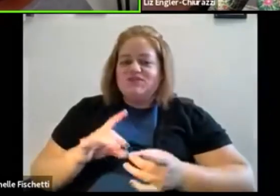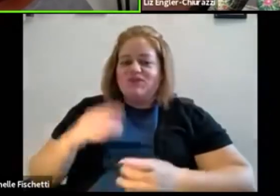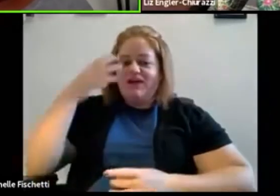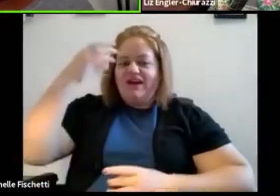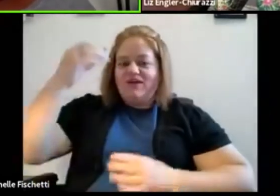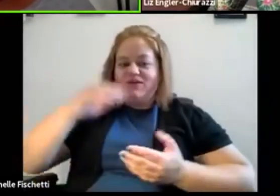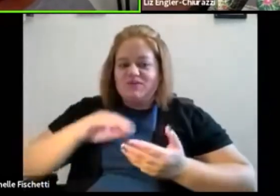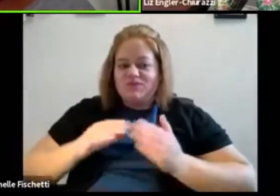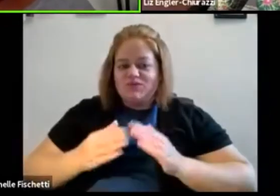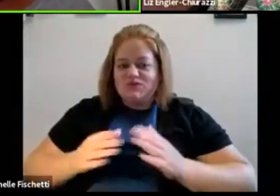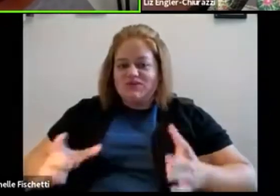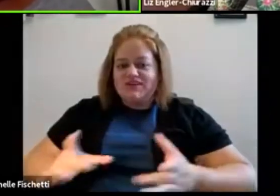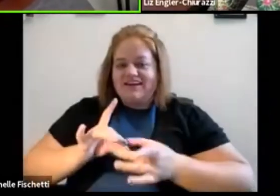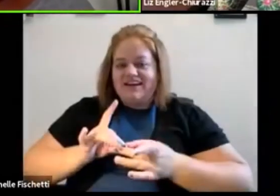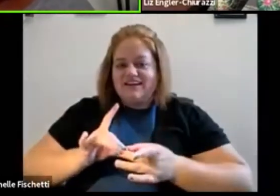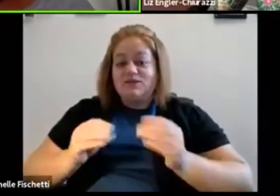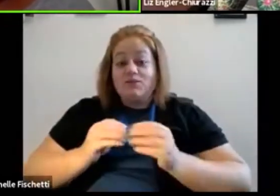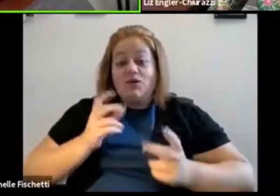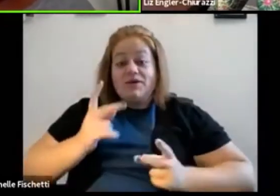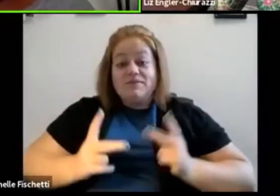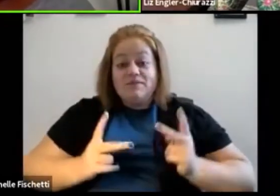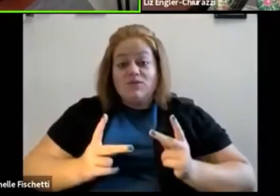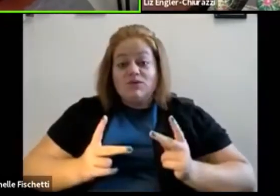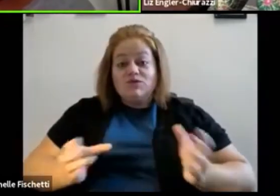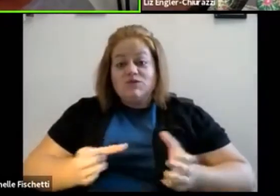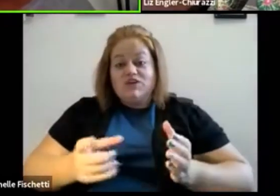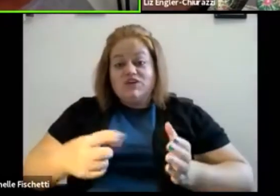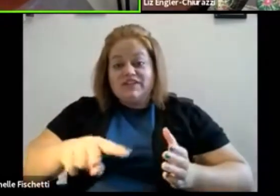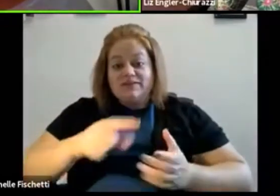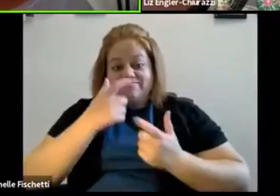other folks excited about science and what you do. I feel like at the Science